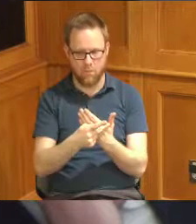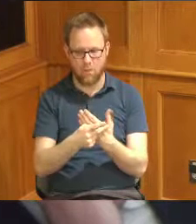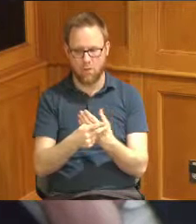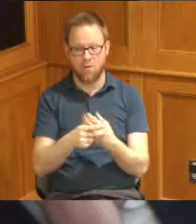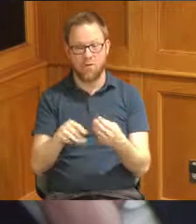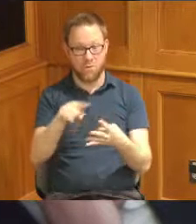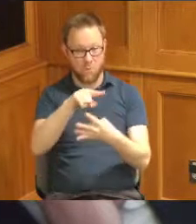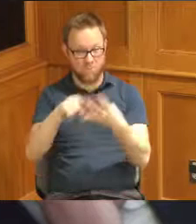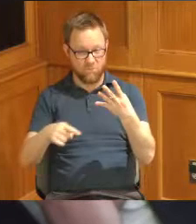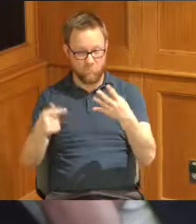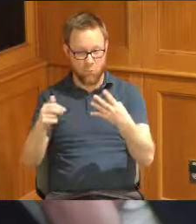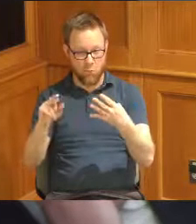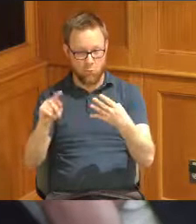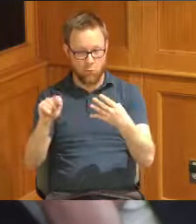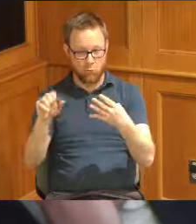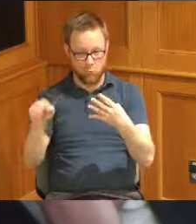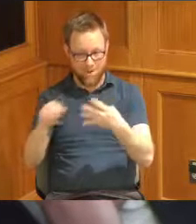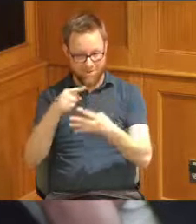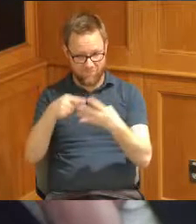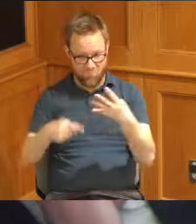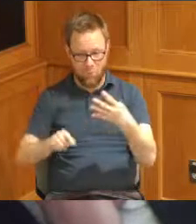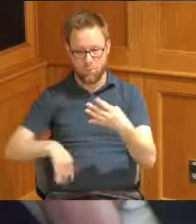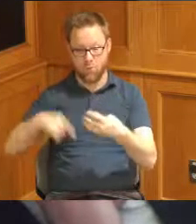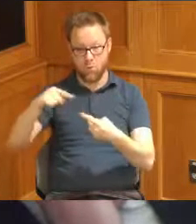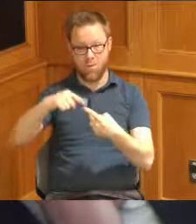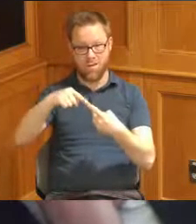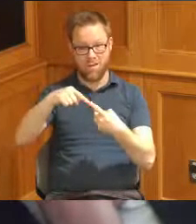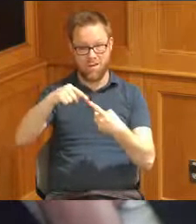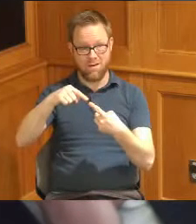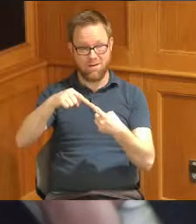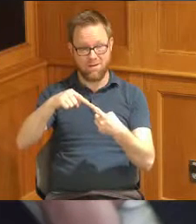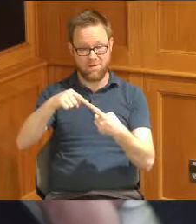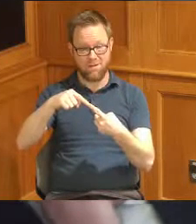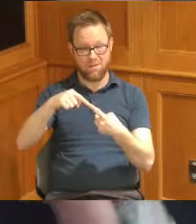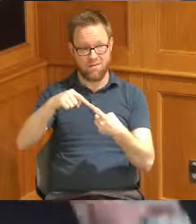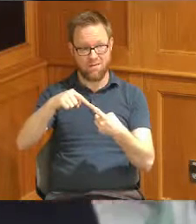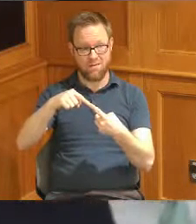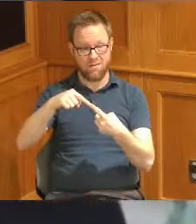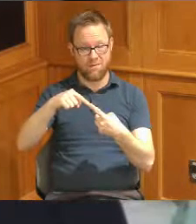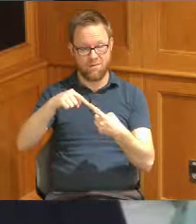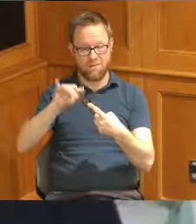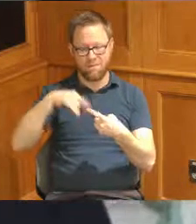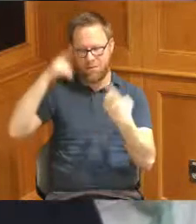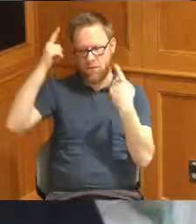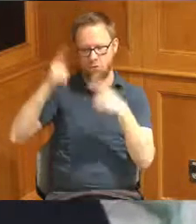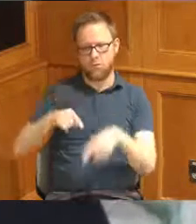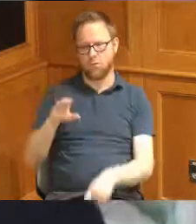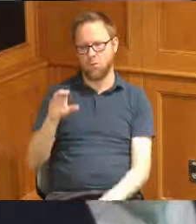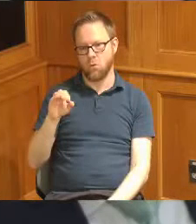grants that were was agreed upon in that program is an agreement with Colerain Township for three